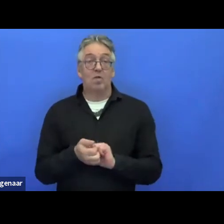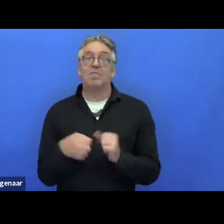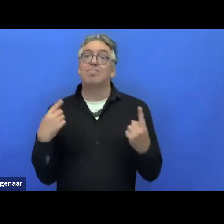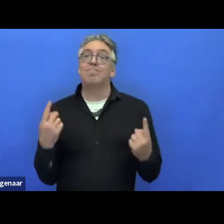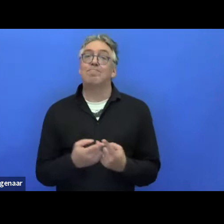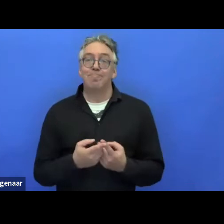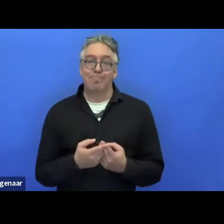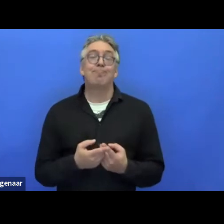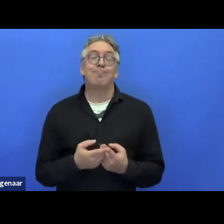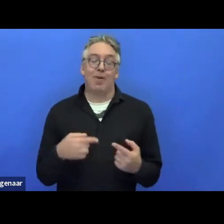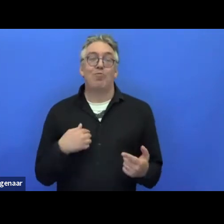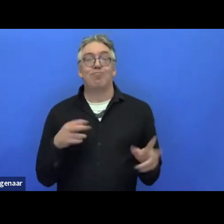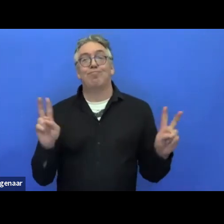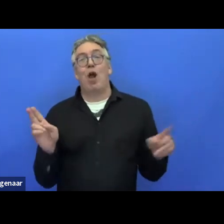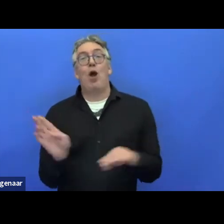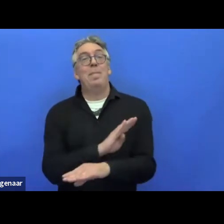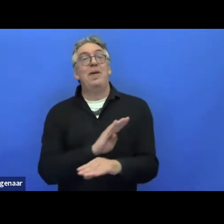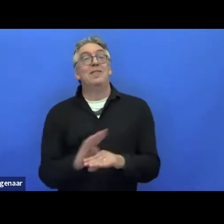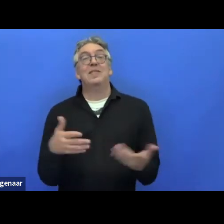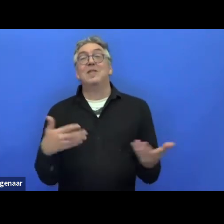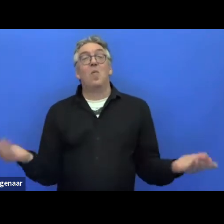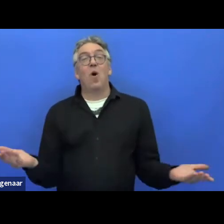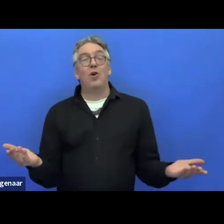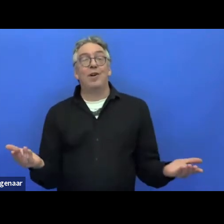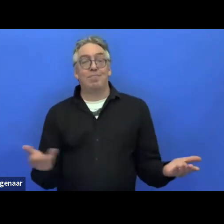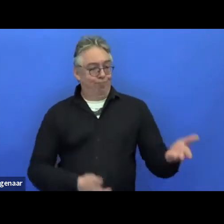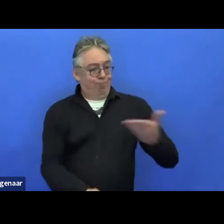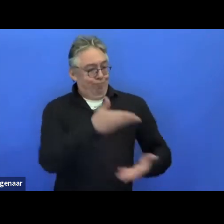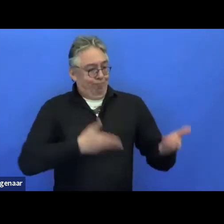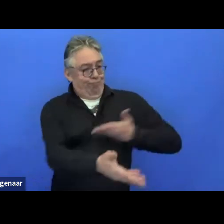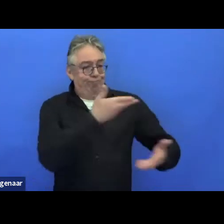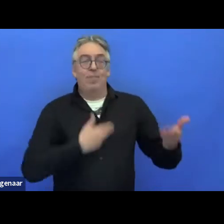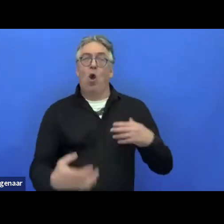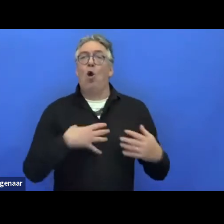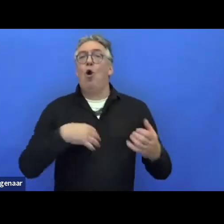So, like national Ombudsman, the same, so, also receive complaints,